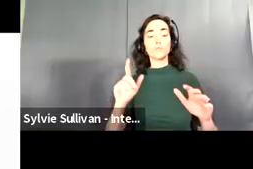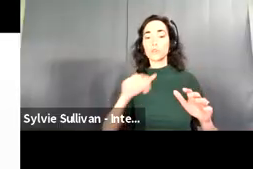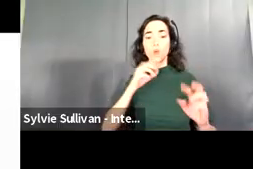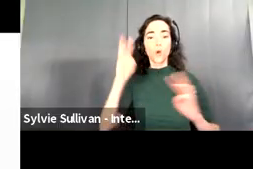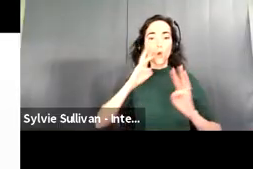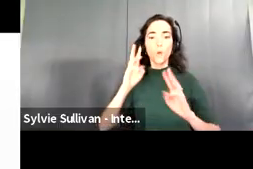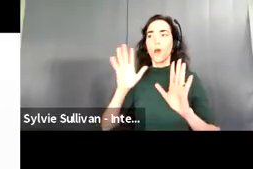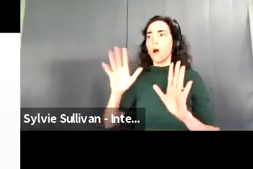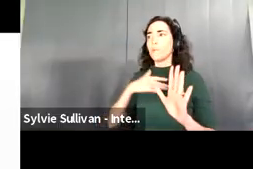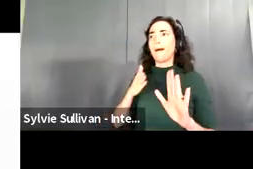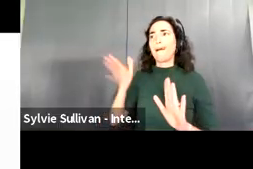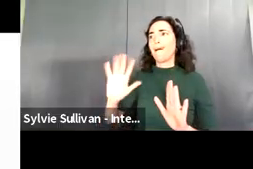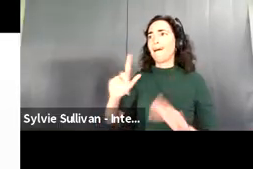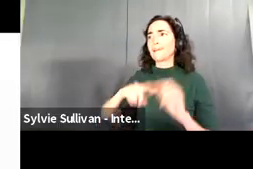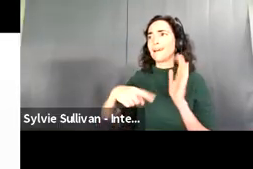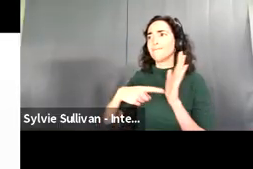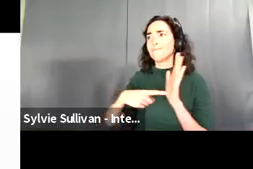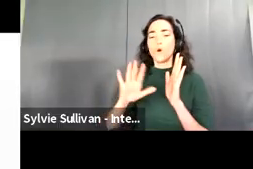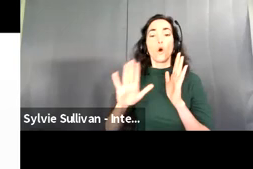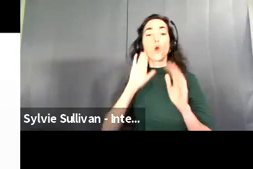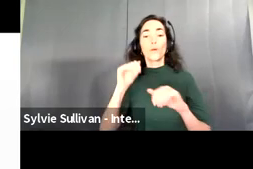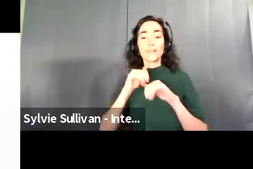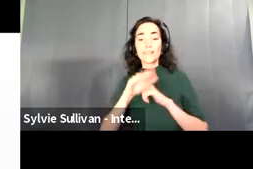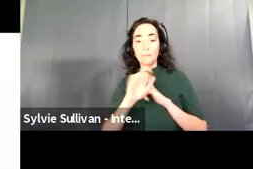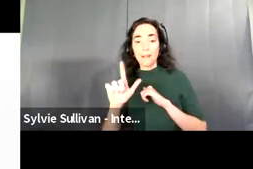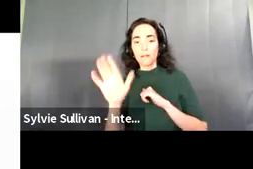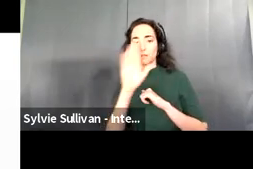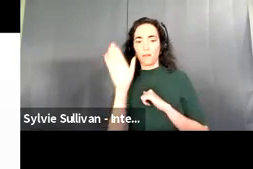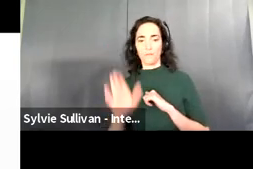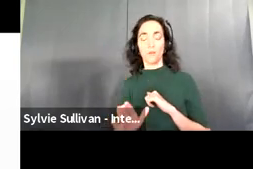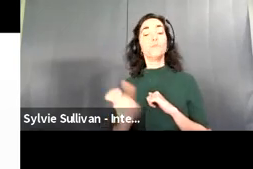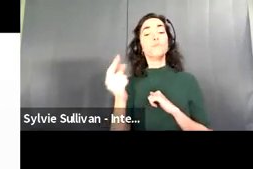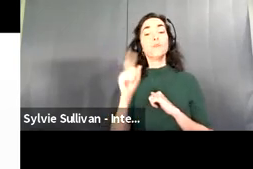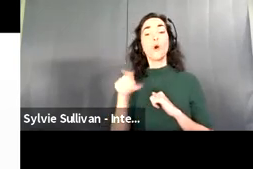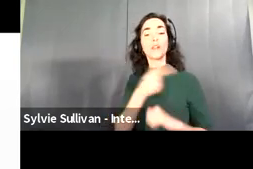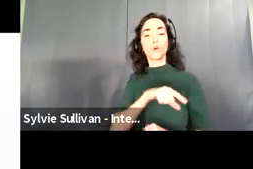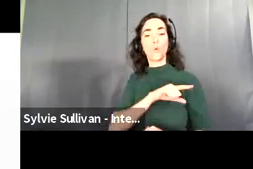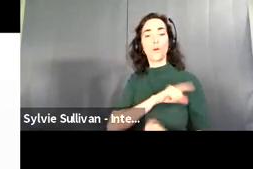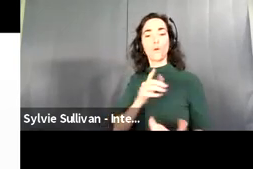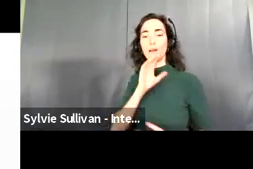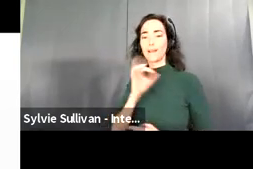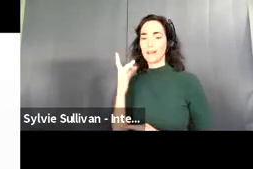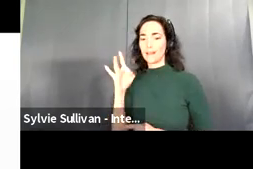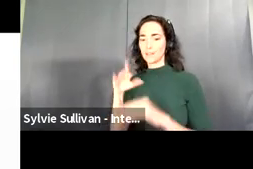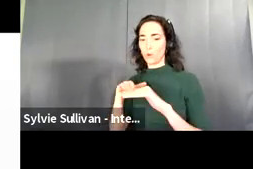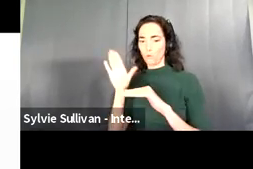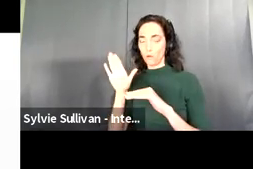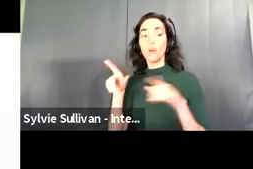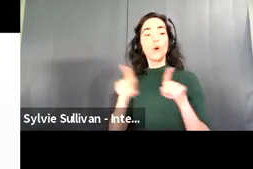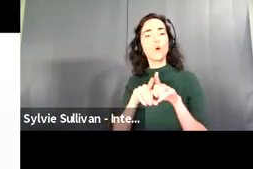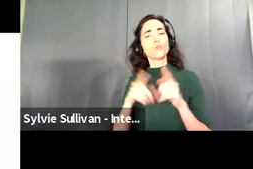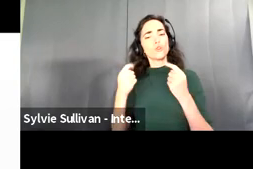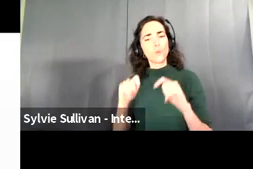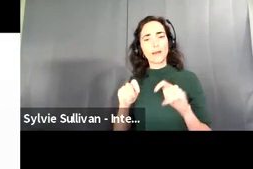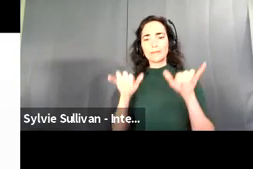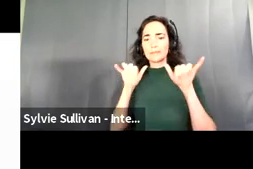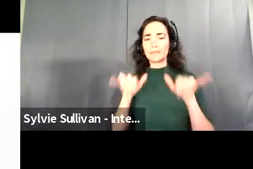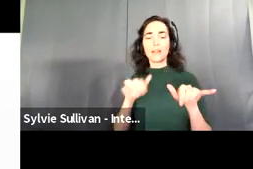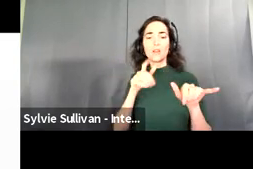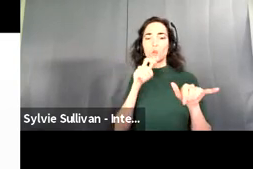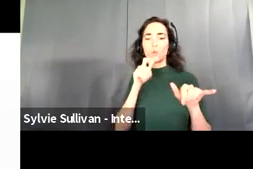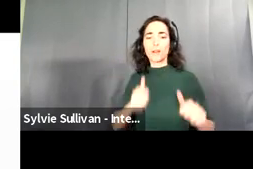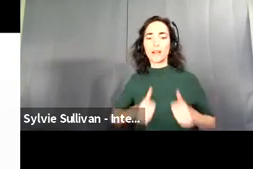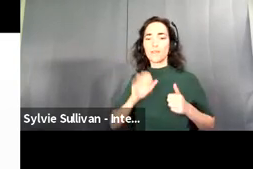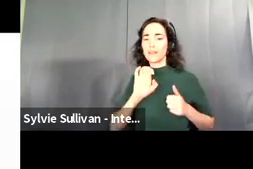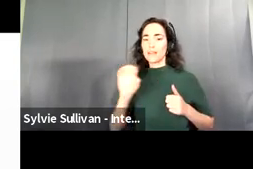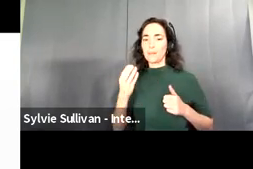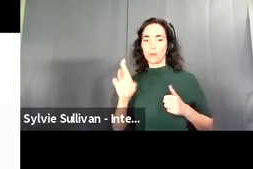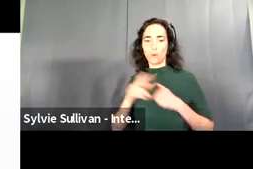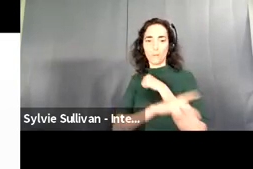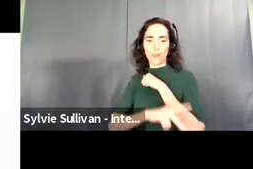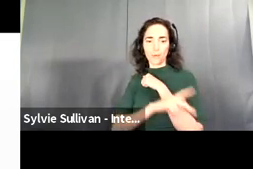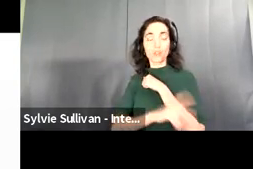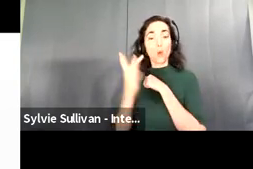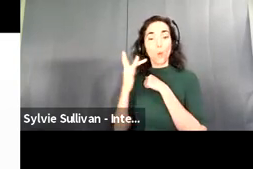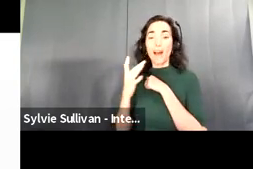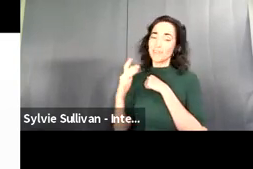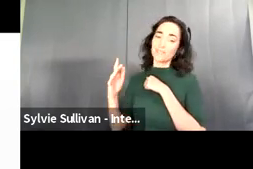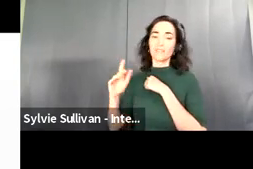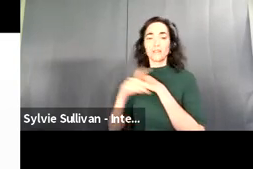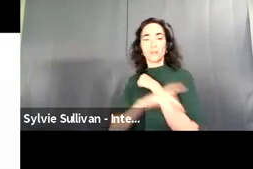All the only criteria that we really have is to be 18 years and older and we try to stick with established pairs residents because it is a pair of text, however we're not going to turn people away if they're in crisis.